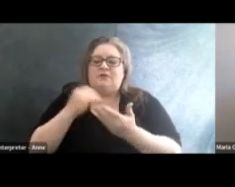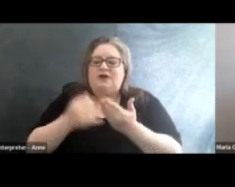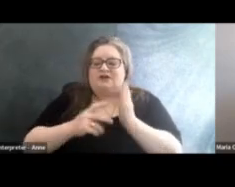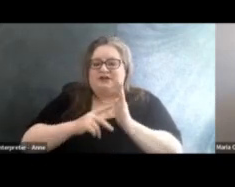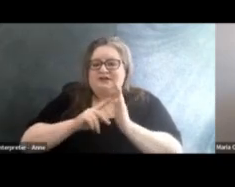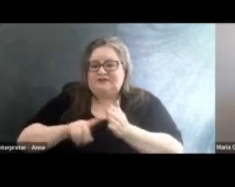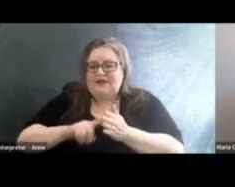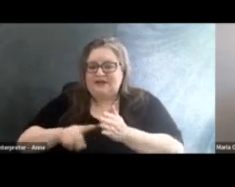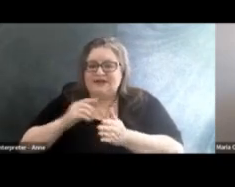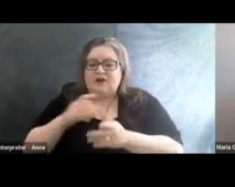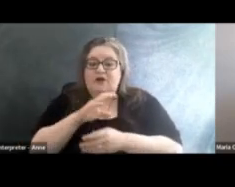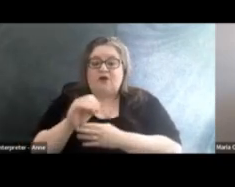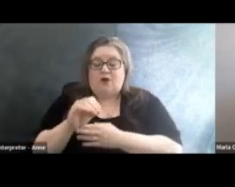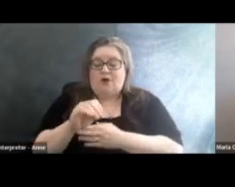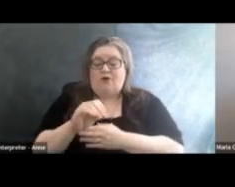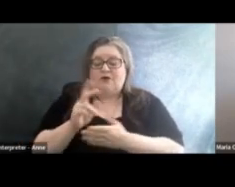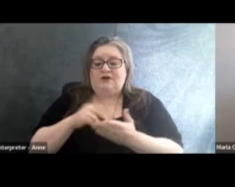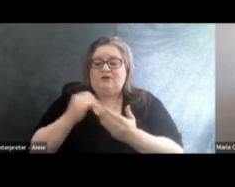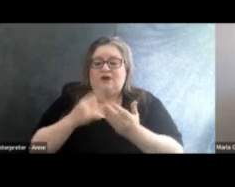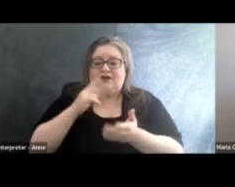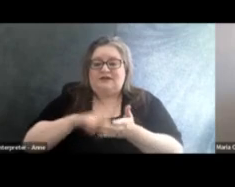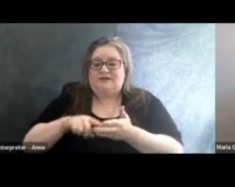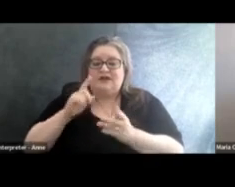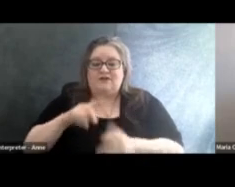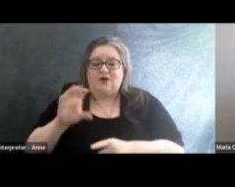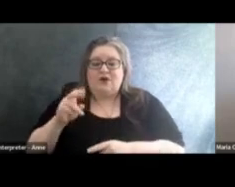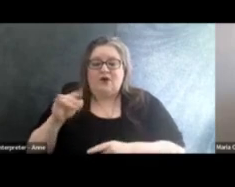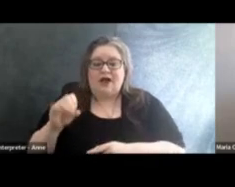project investigator for Ohio's regional TBI model system since